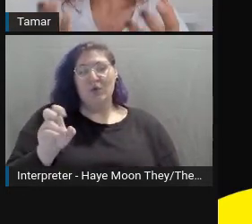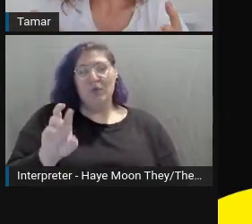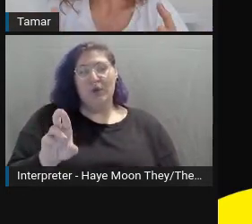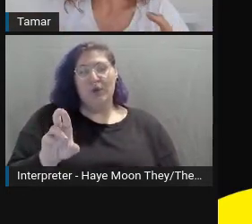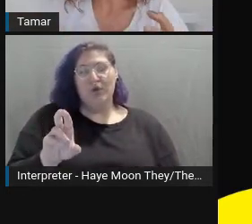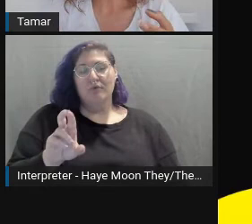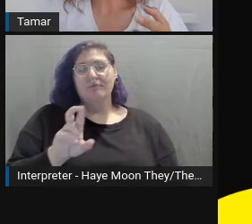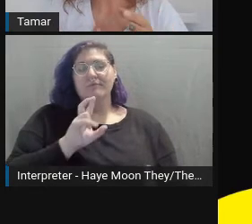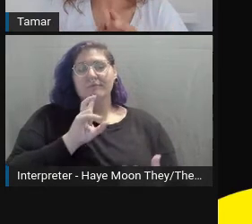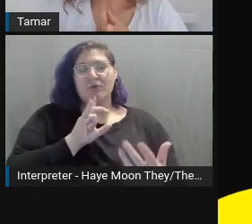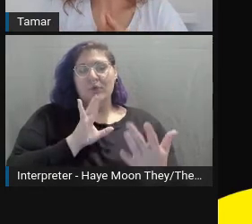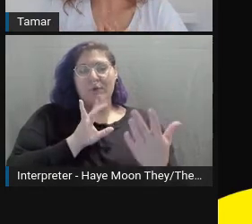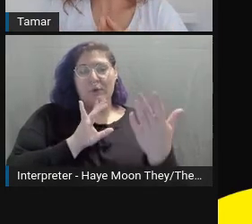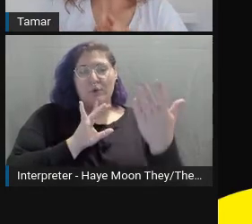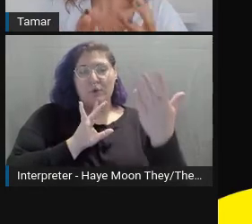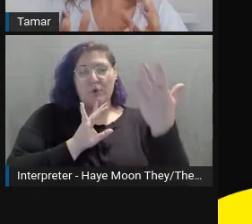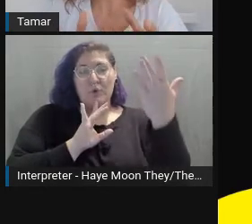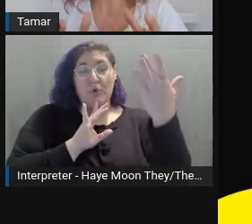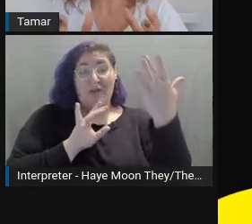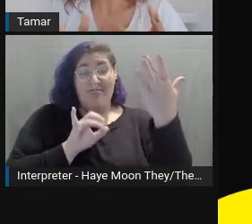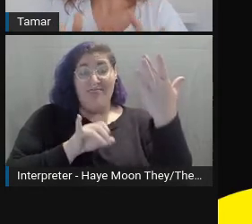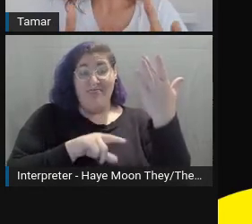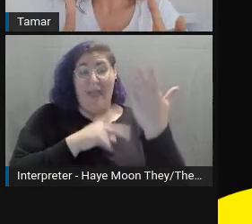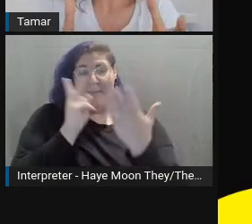We need to make sure that the product is going to-